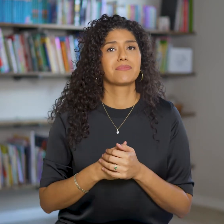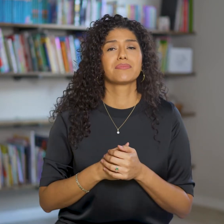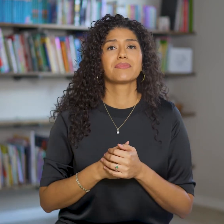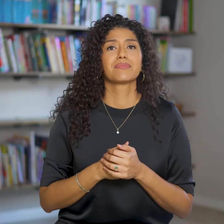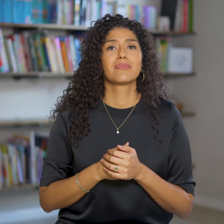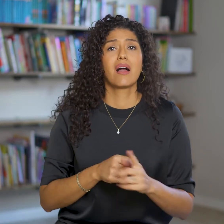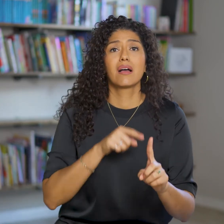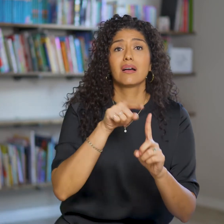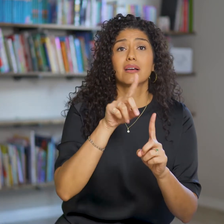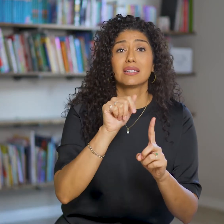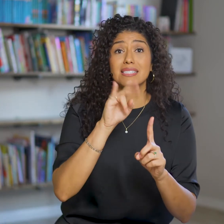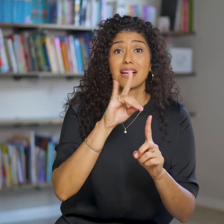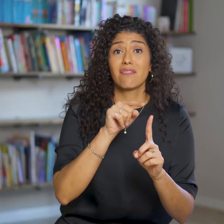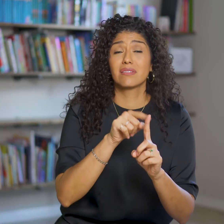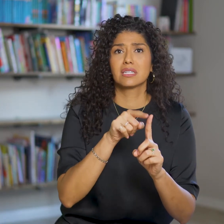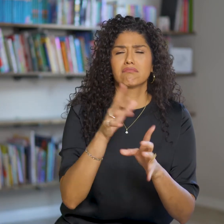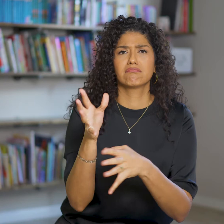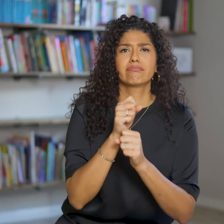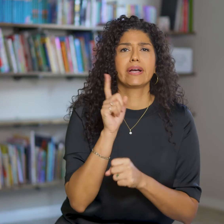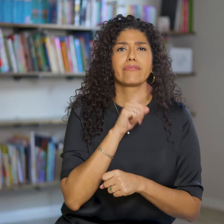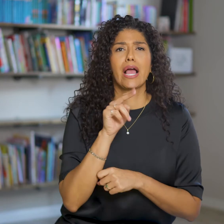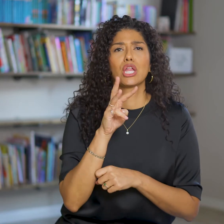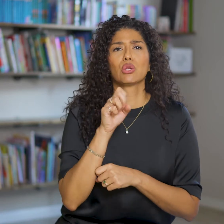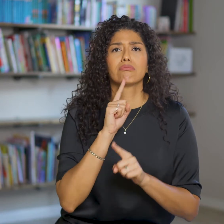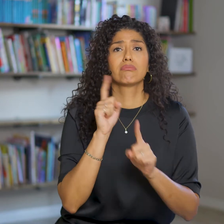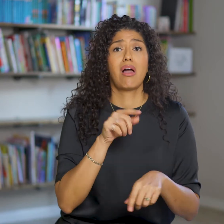David gets a fake news report